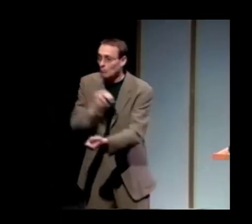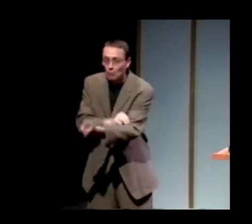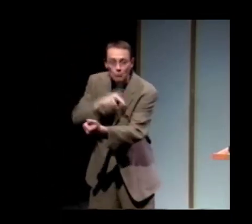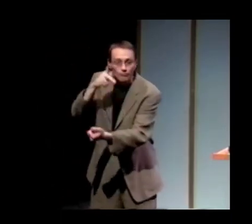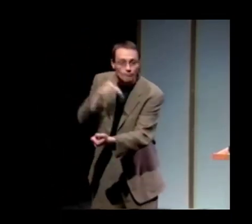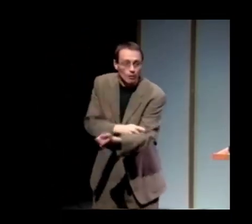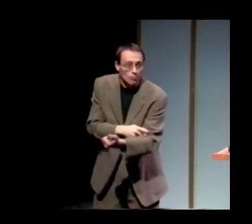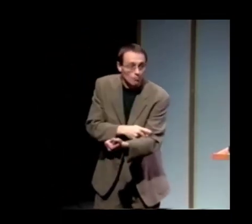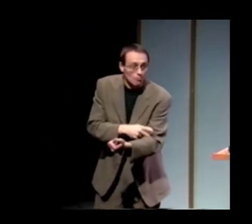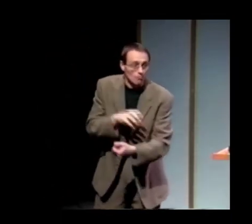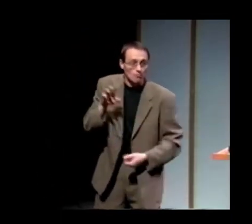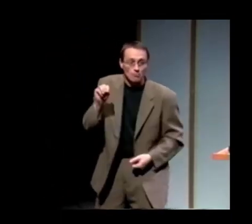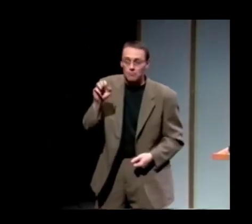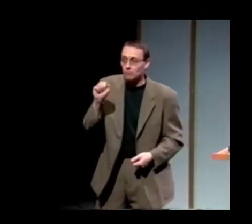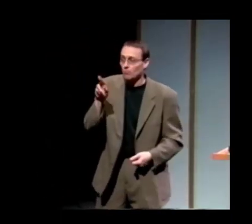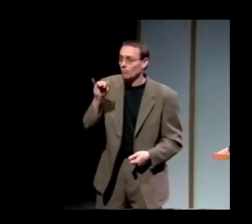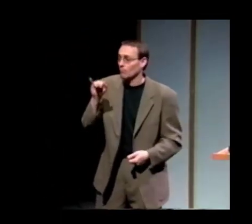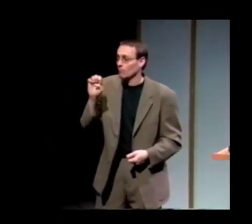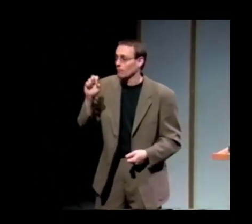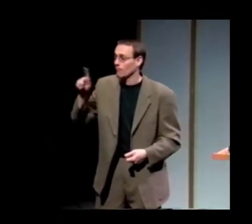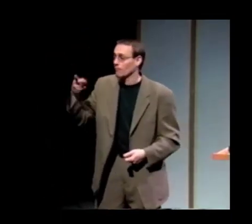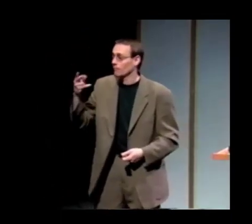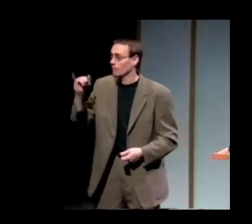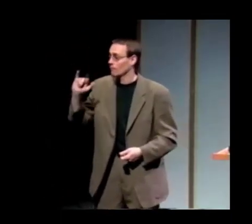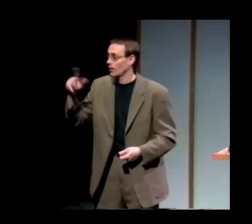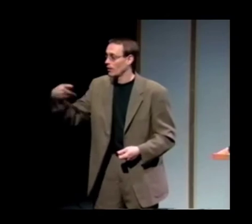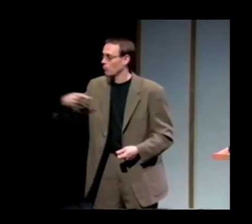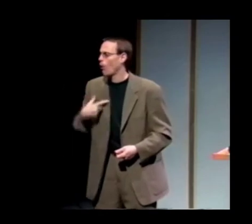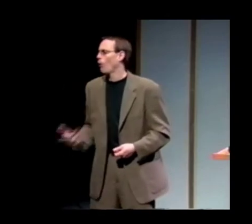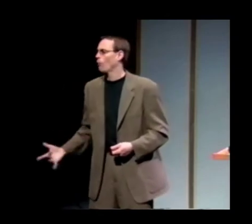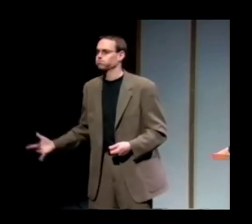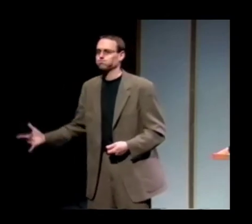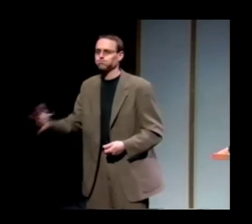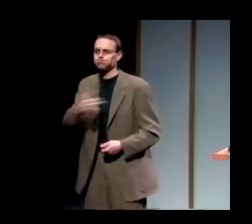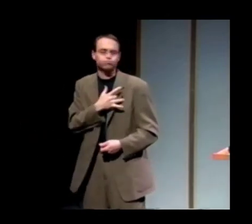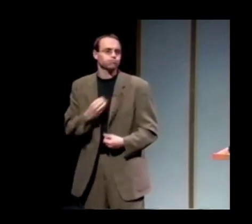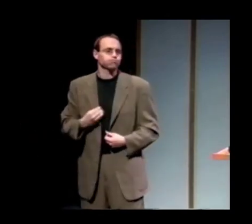THAT WERE REALLY, REALLY WONDERFUL. I REMEMBER MARIE PHILIP WAS HERE.